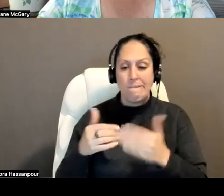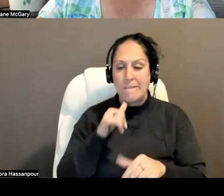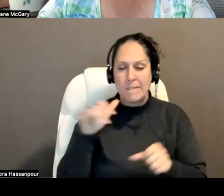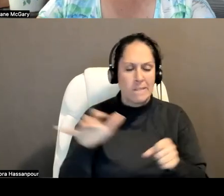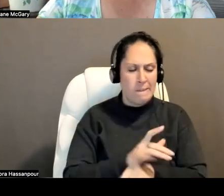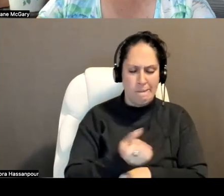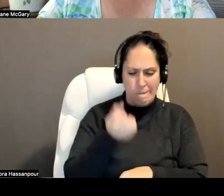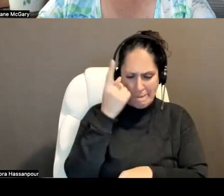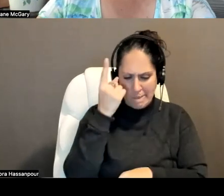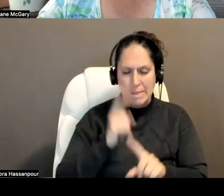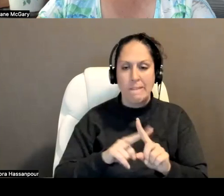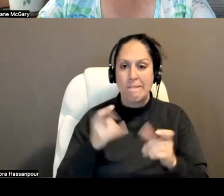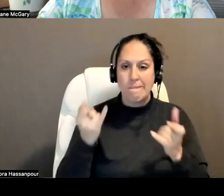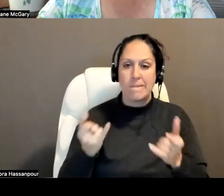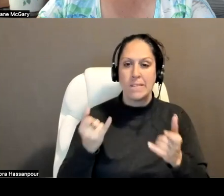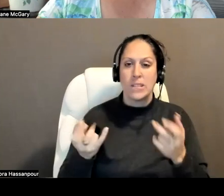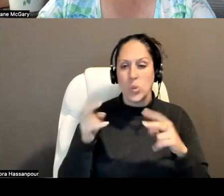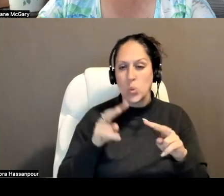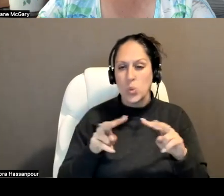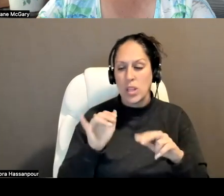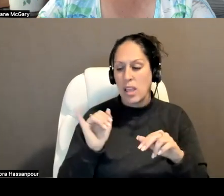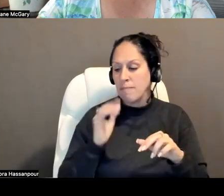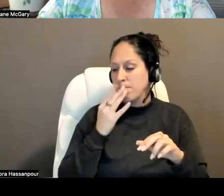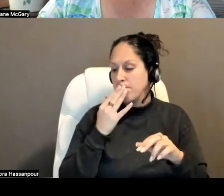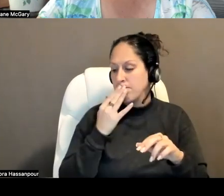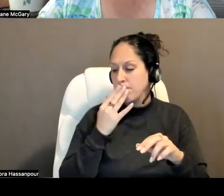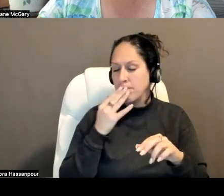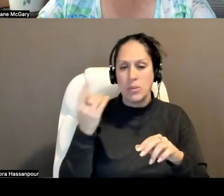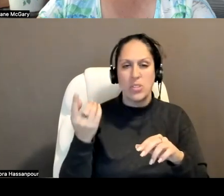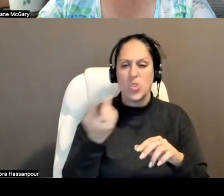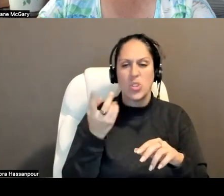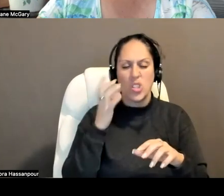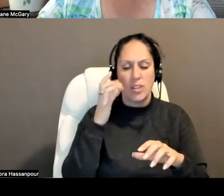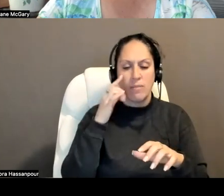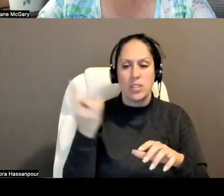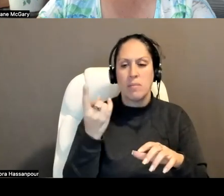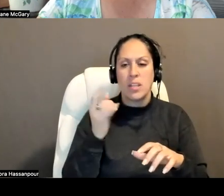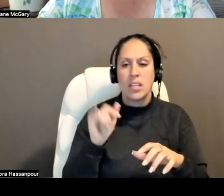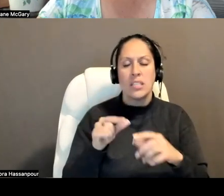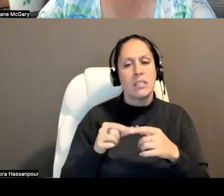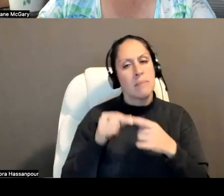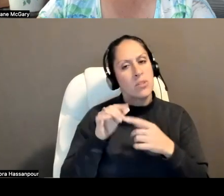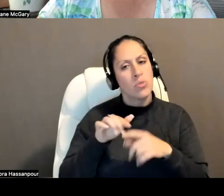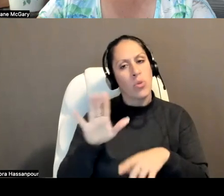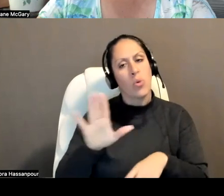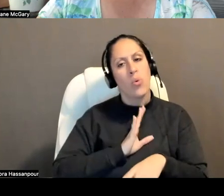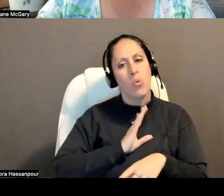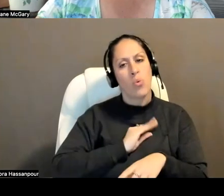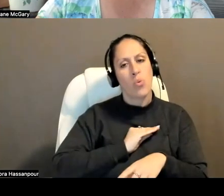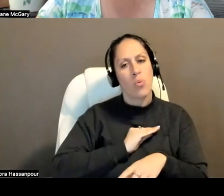But it's, but now it's looking for something that is special to their own culture. Um, things